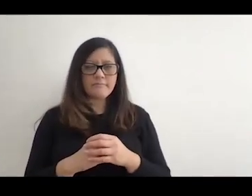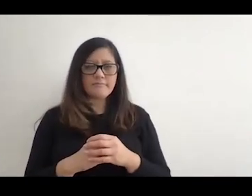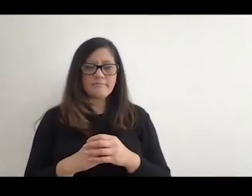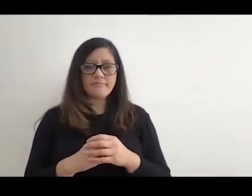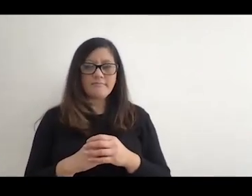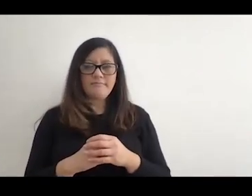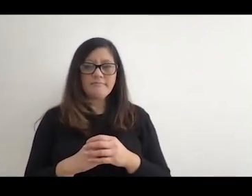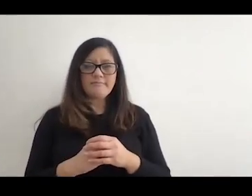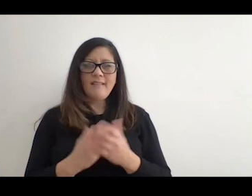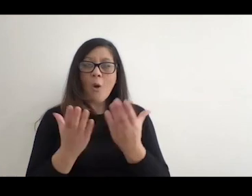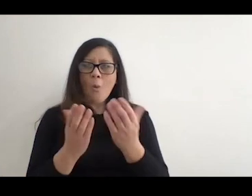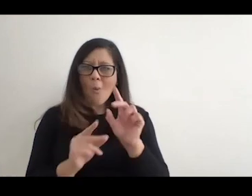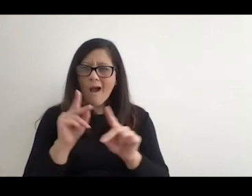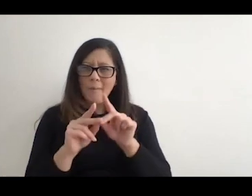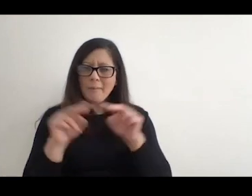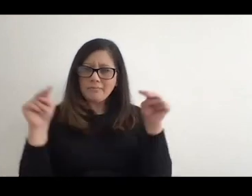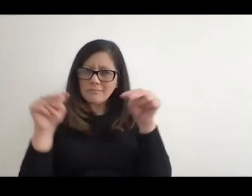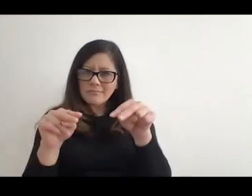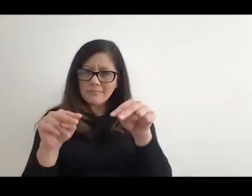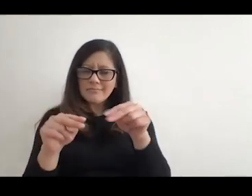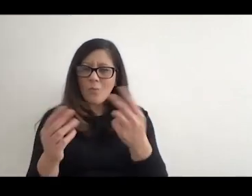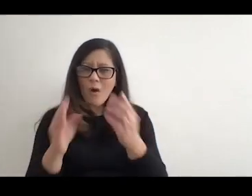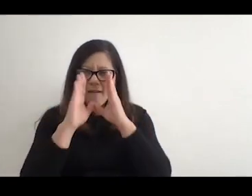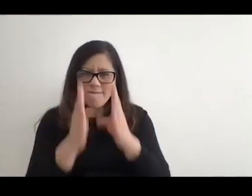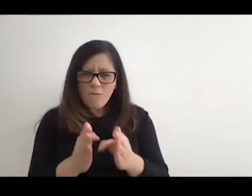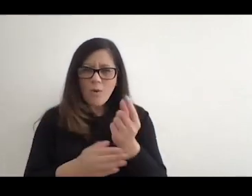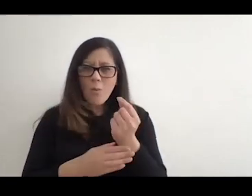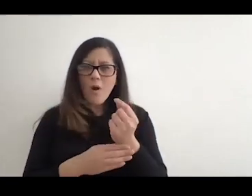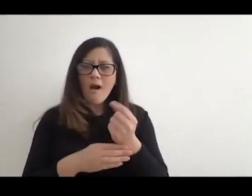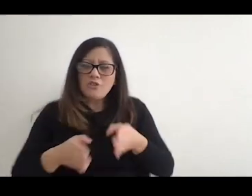Be the feathers on the skirt. I don't think the picture does it